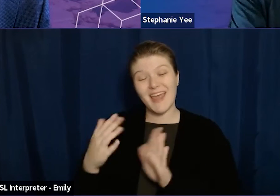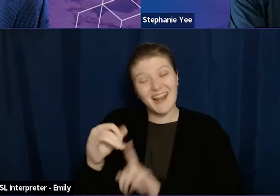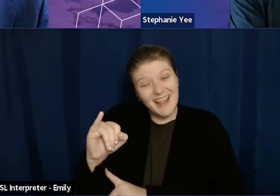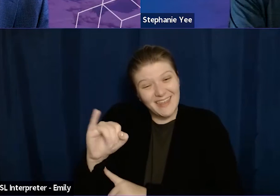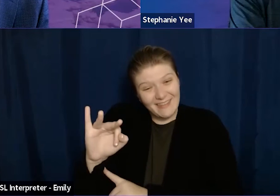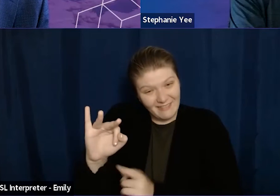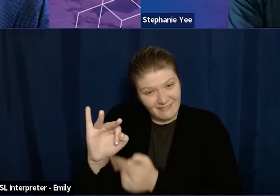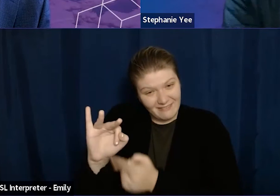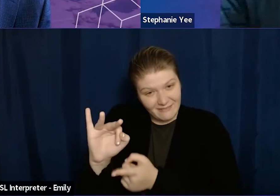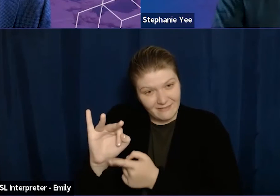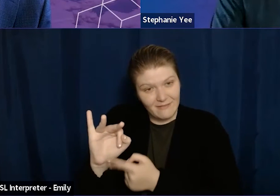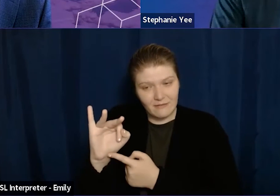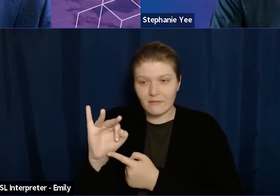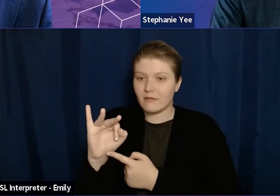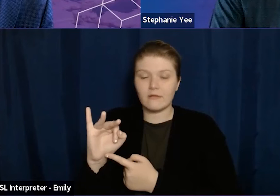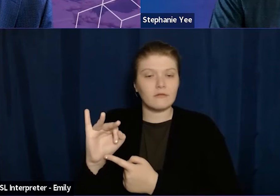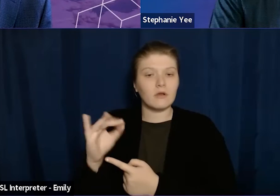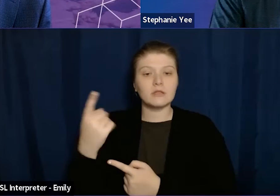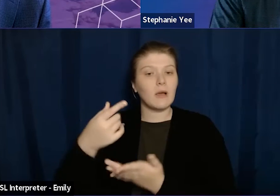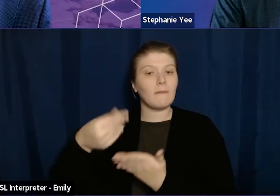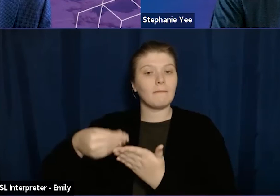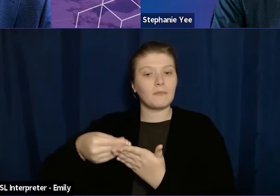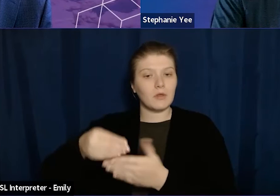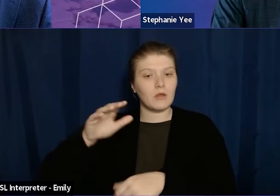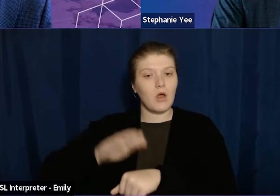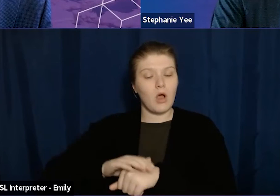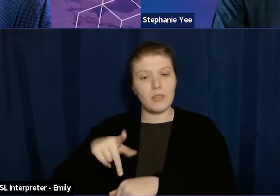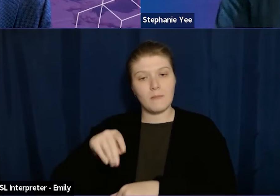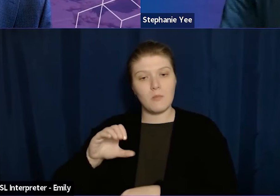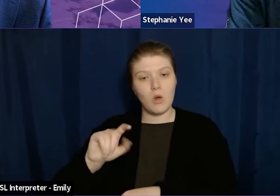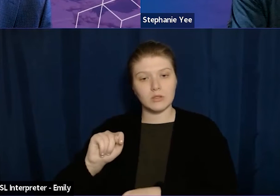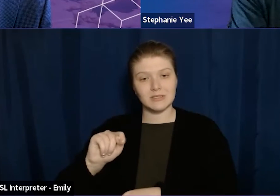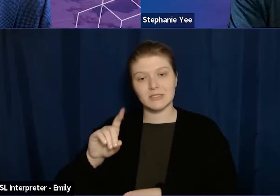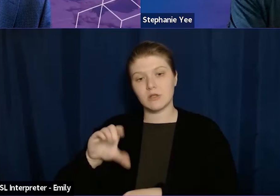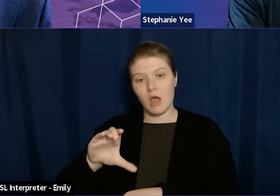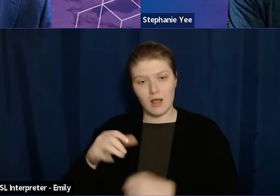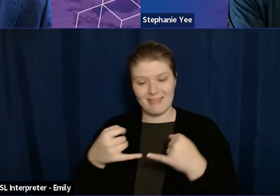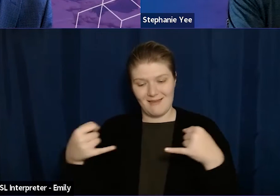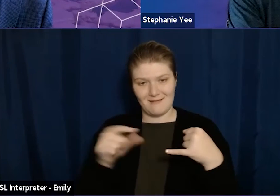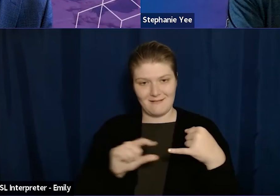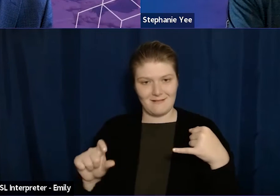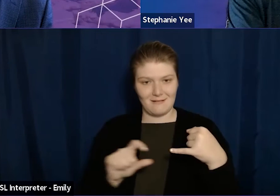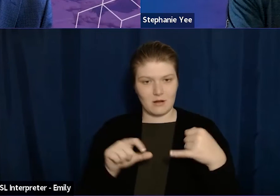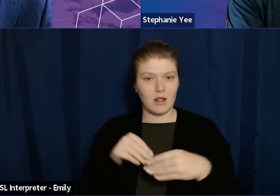on the postdoc line in the budget. So the Research.gov will not be checking